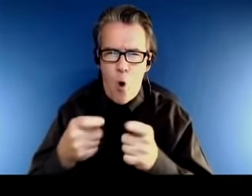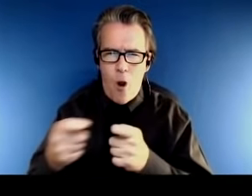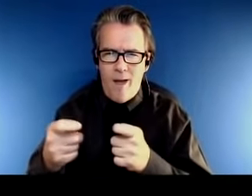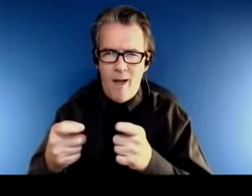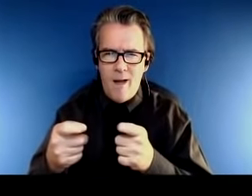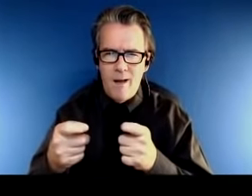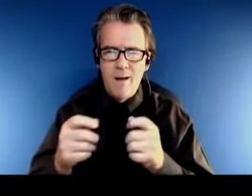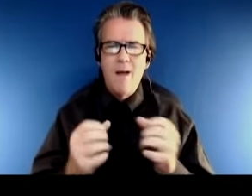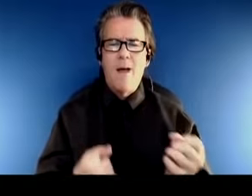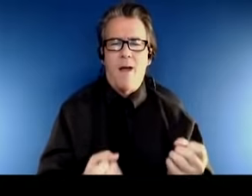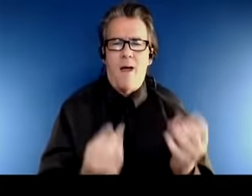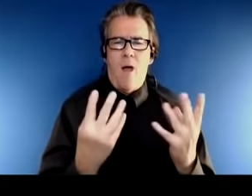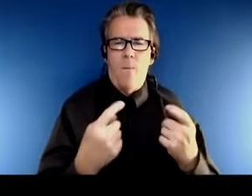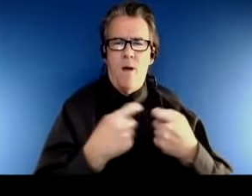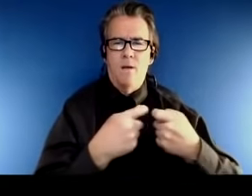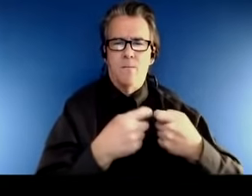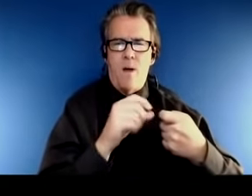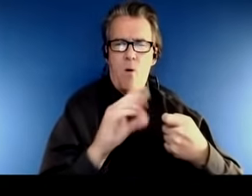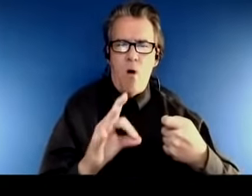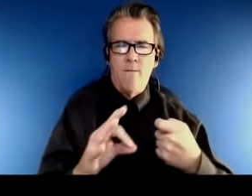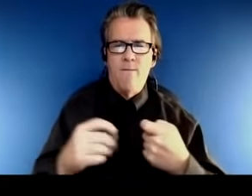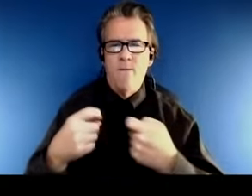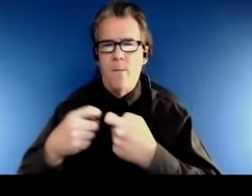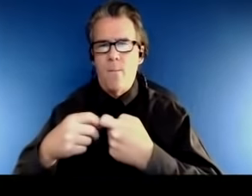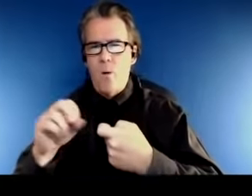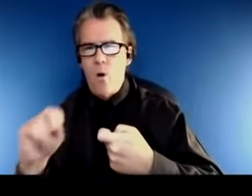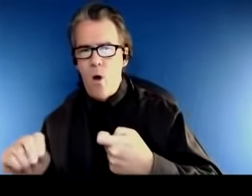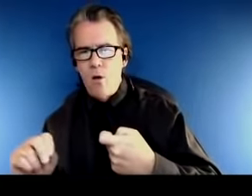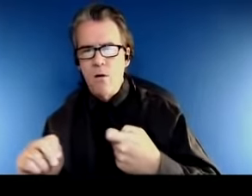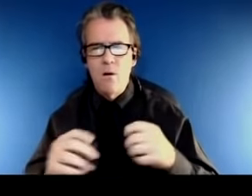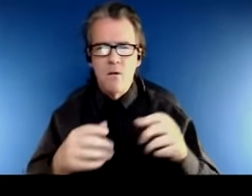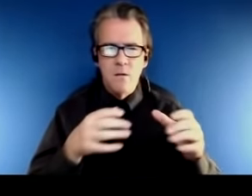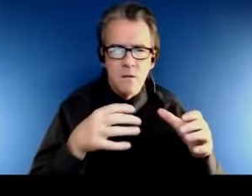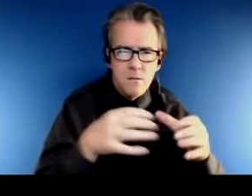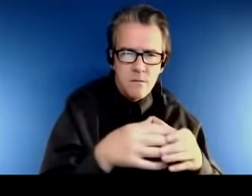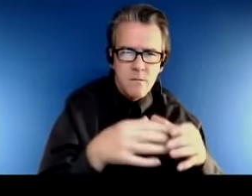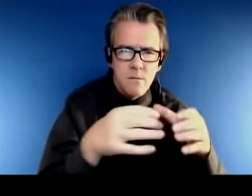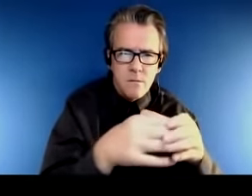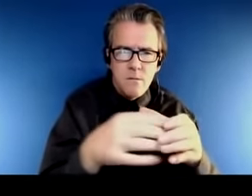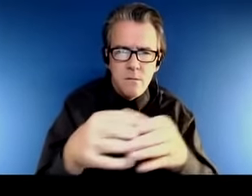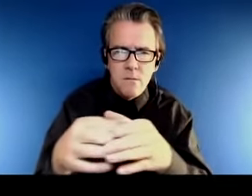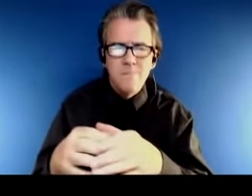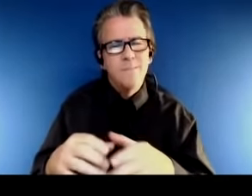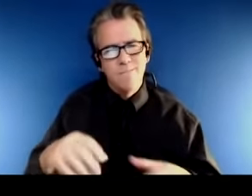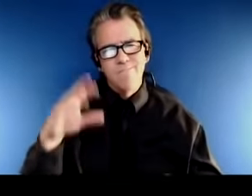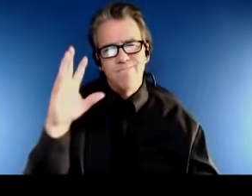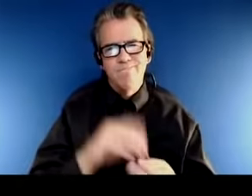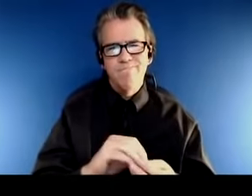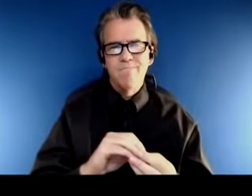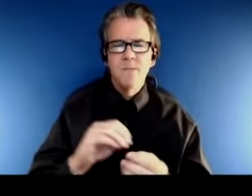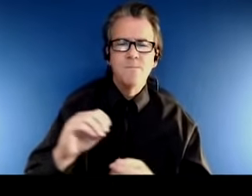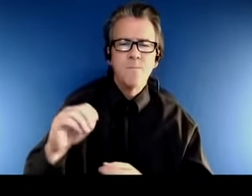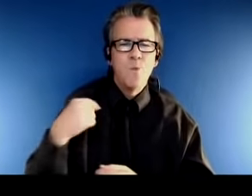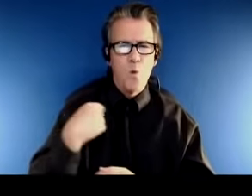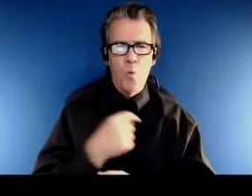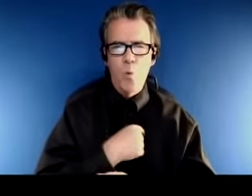and from lights being off. We also understand how inconvenient that is.